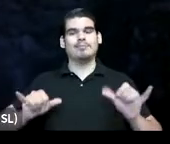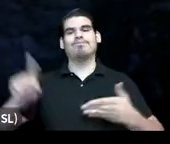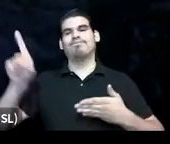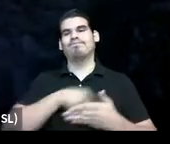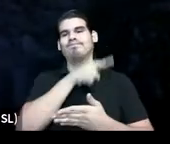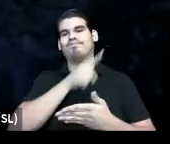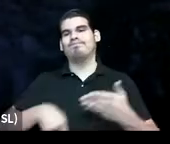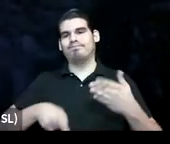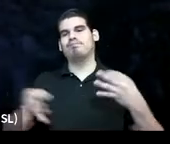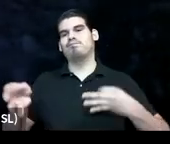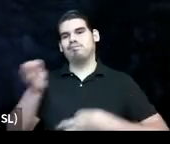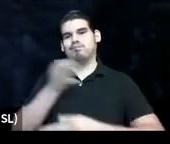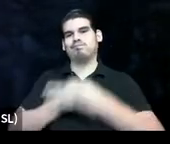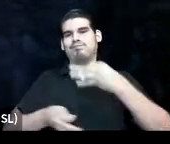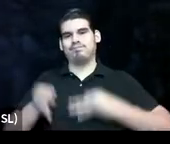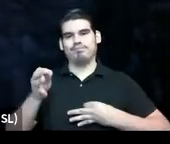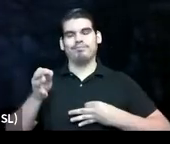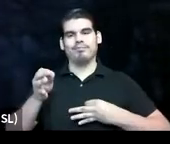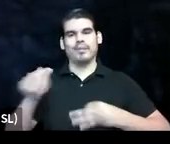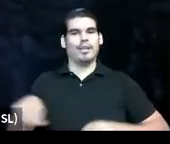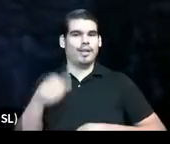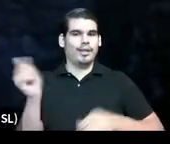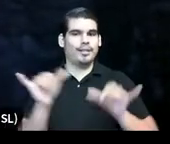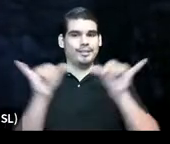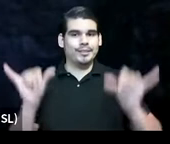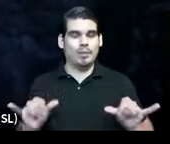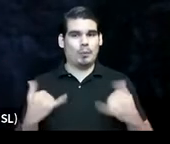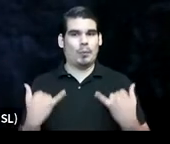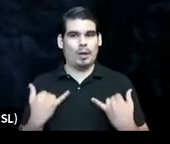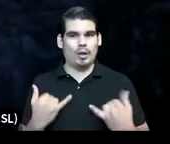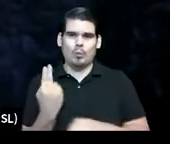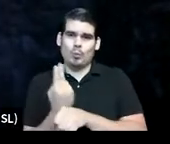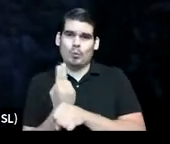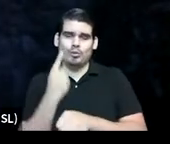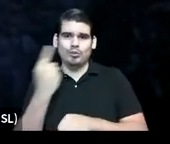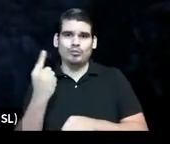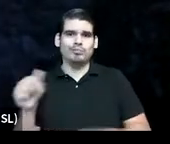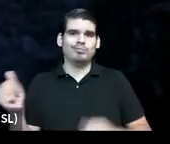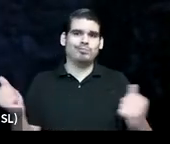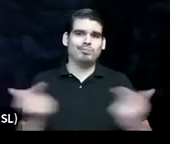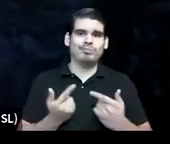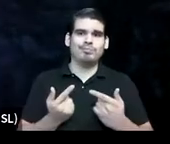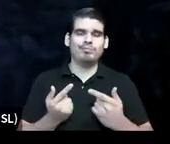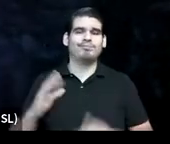the SSCCC to advocate for the increasing of resources in these nursing